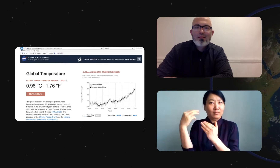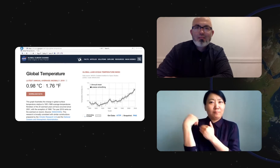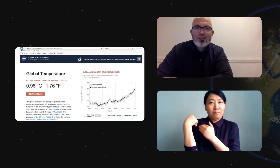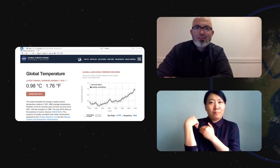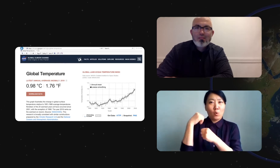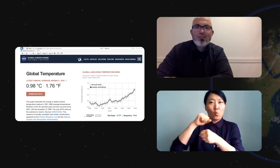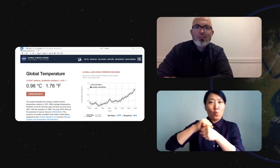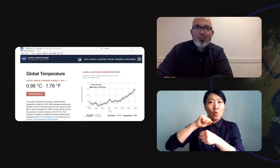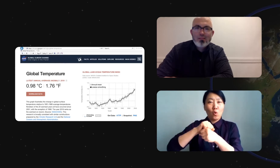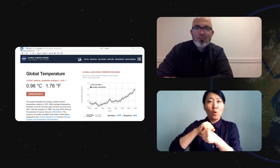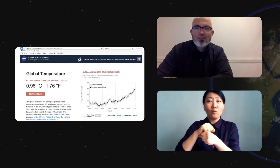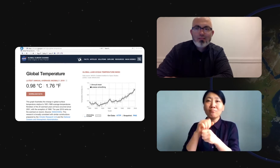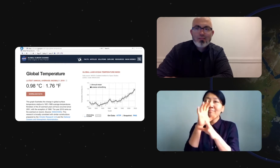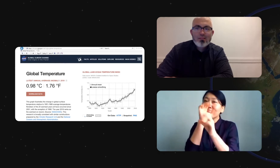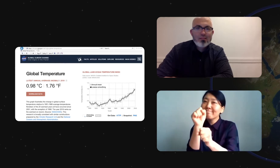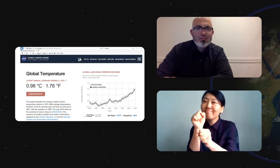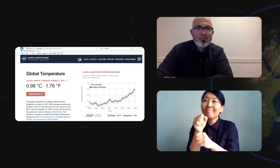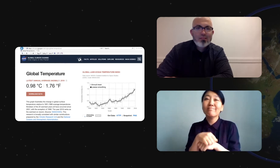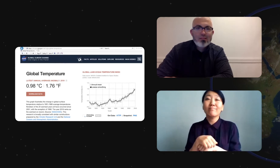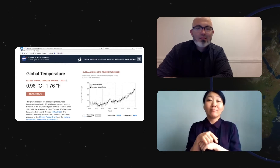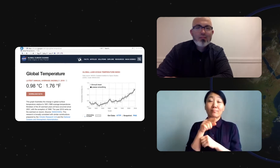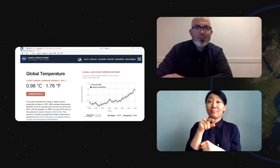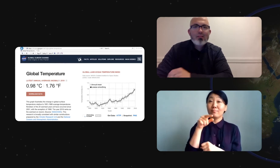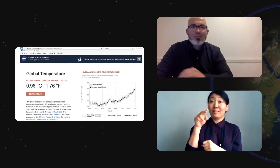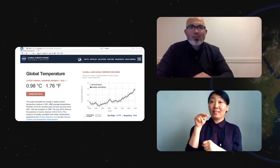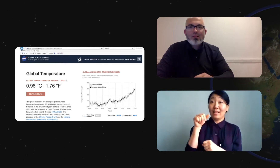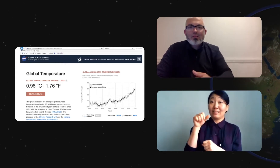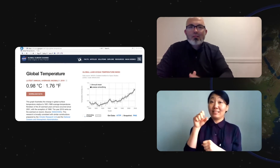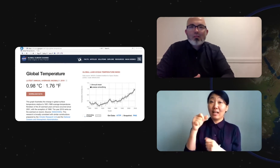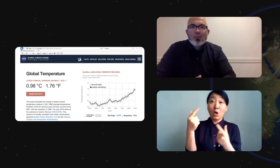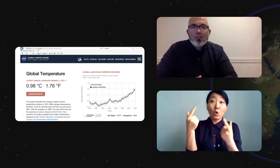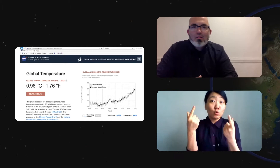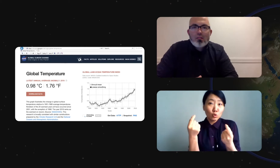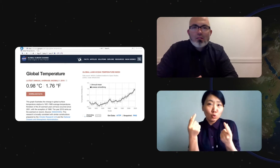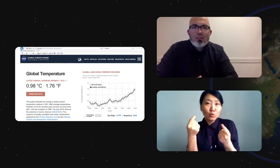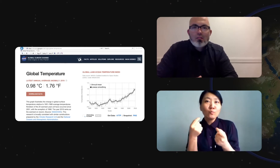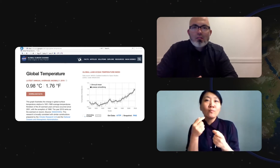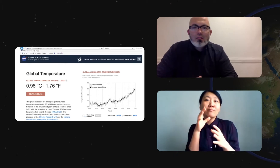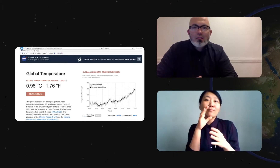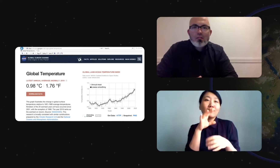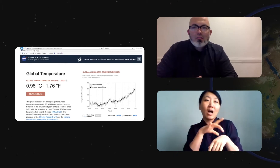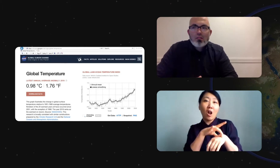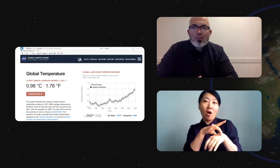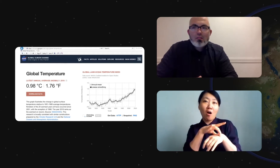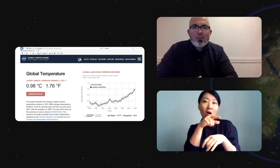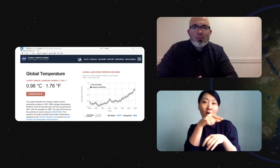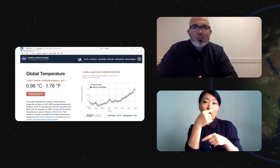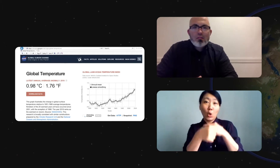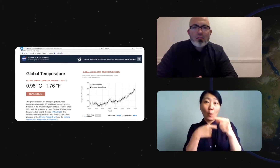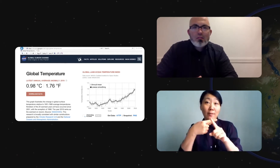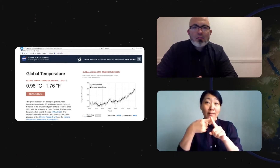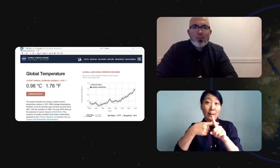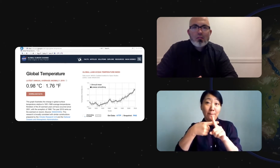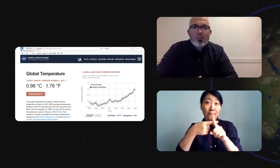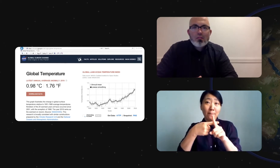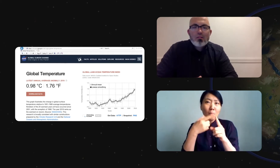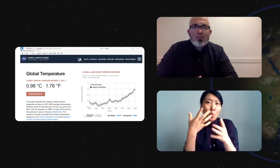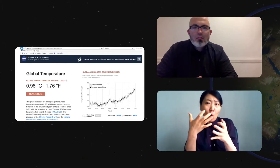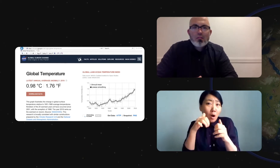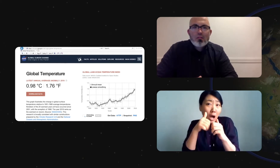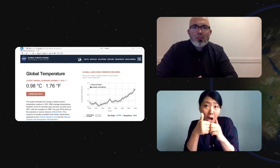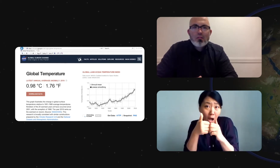NASA has so much information.